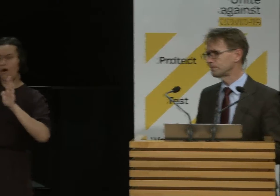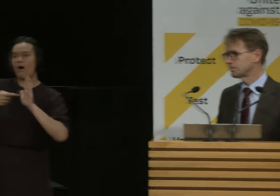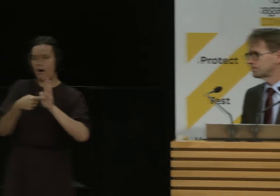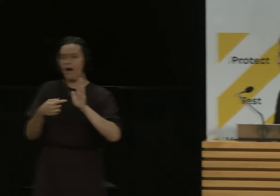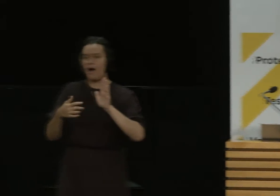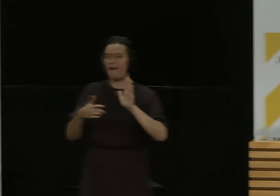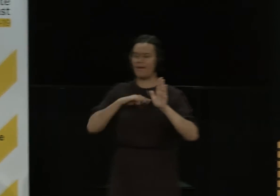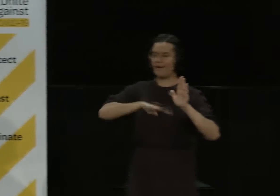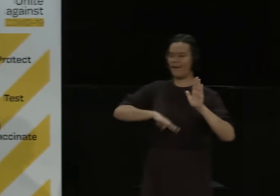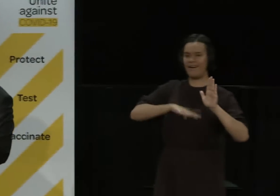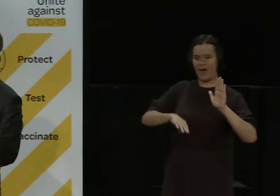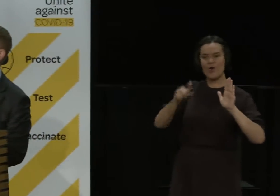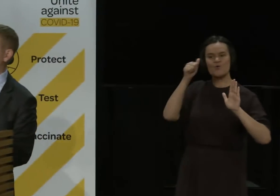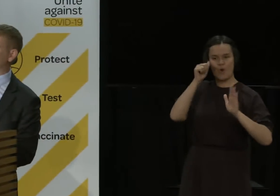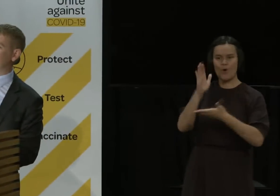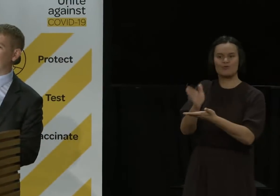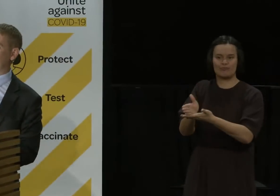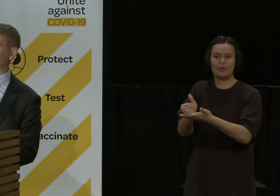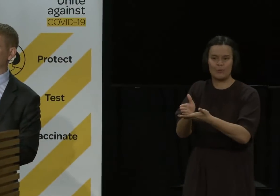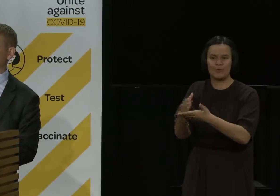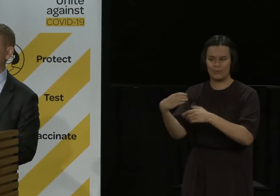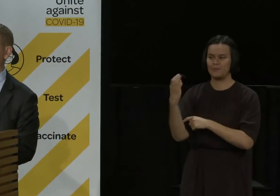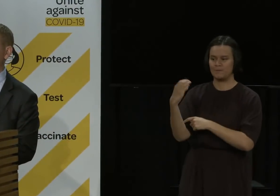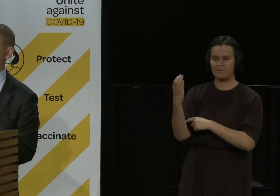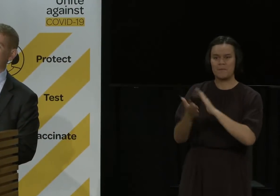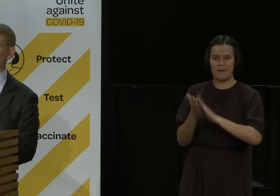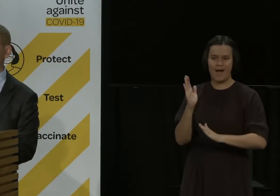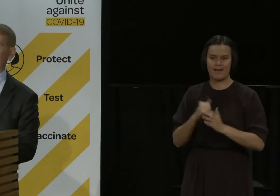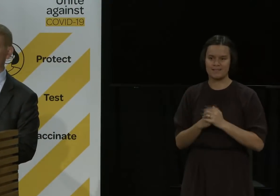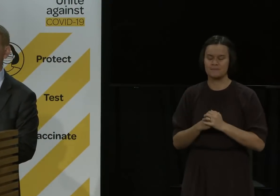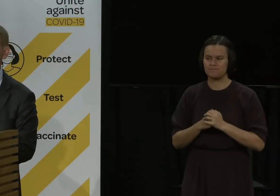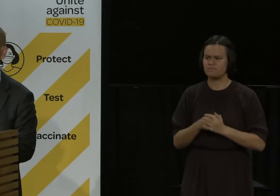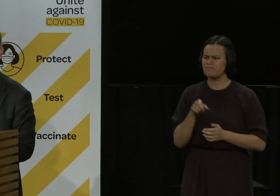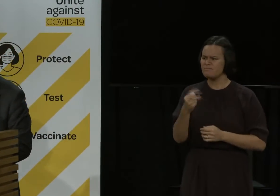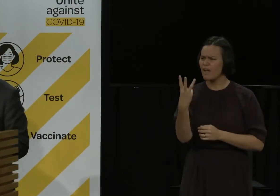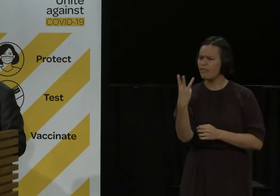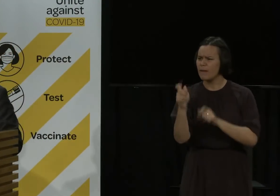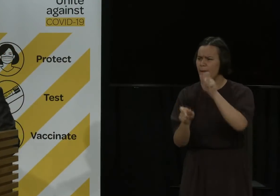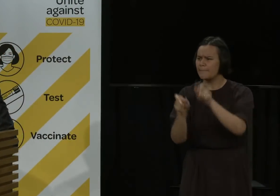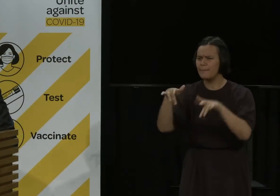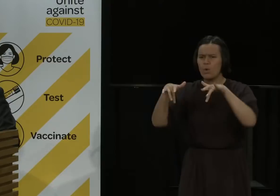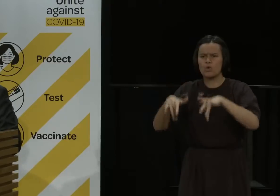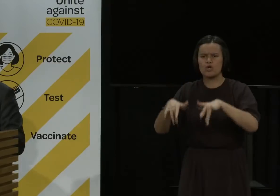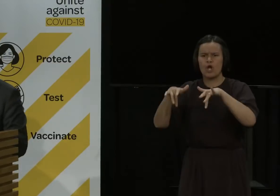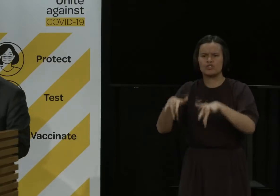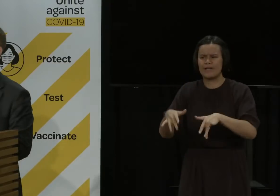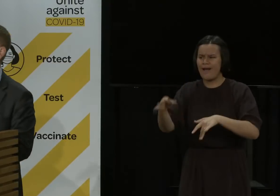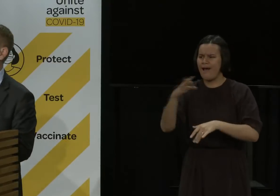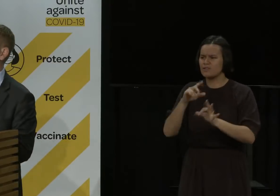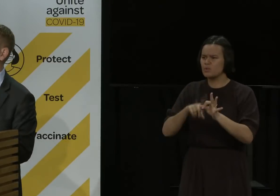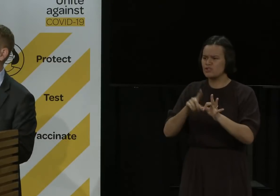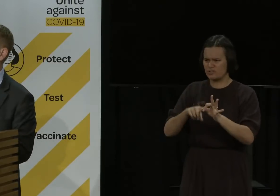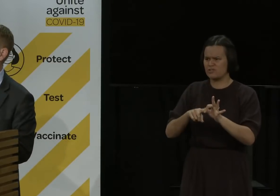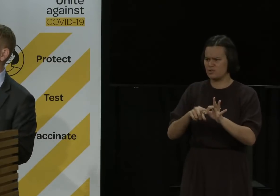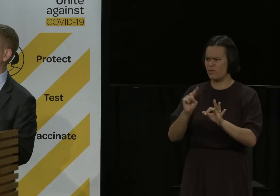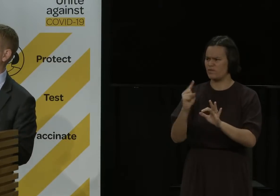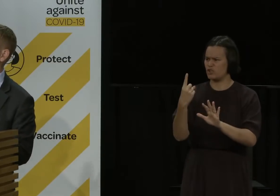Again, also how helpful it will be and the level of assurance it will provide business. So they were keen to make sure it was used as widely as